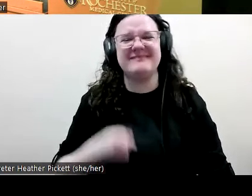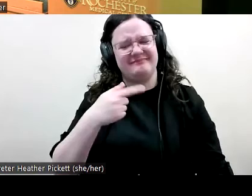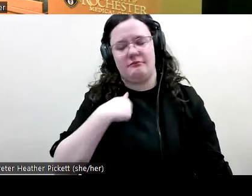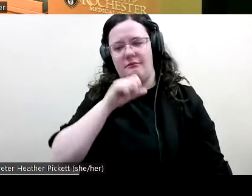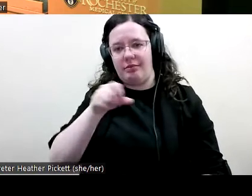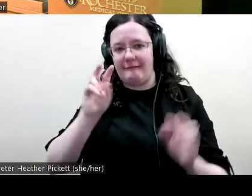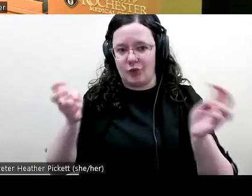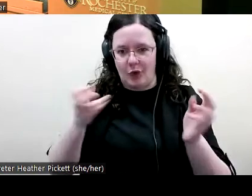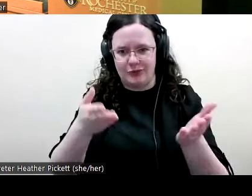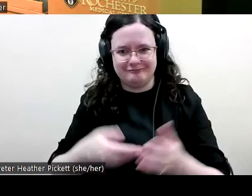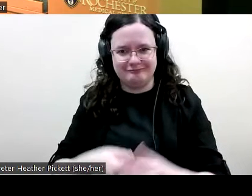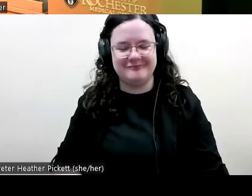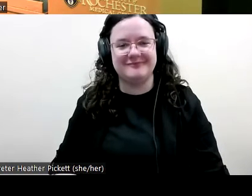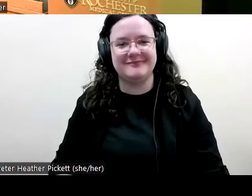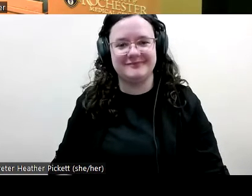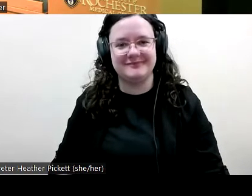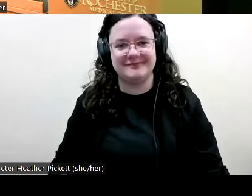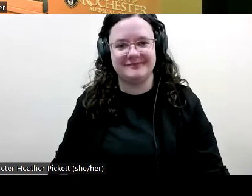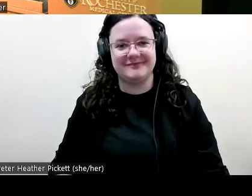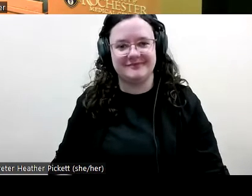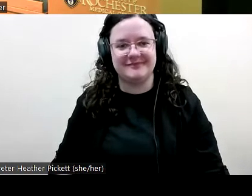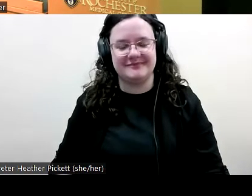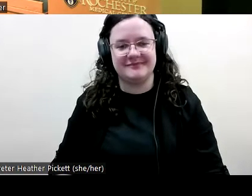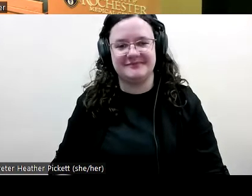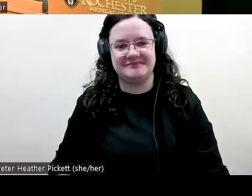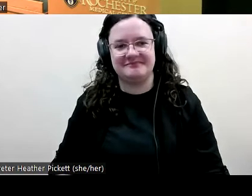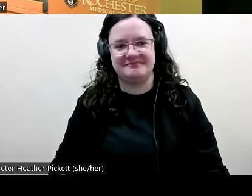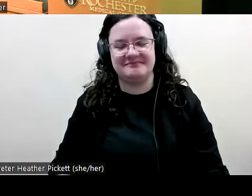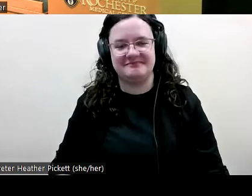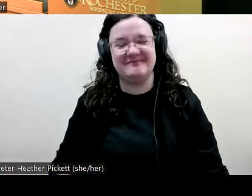you end up with or the family you gain along the way and I really believe in actually defining